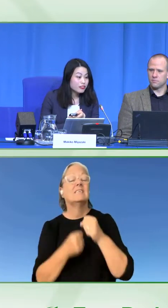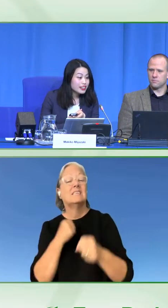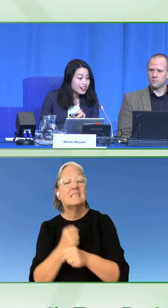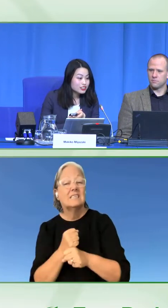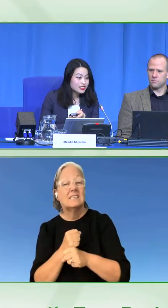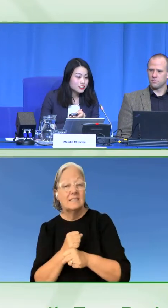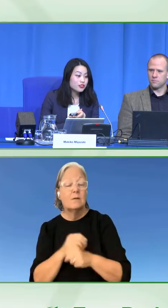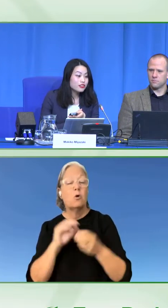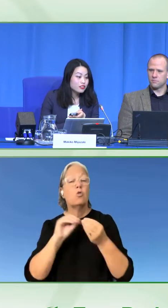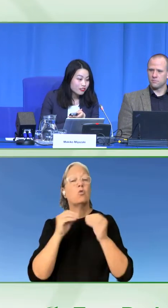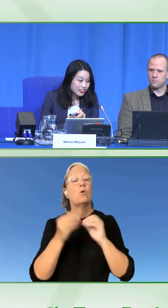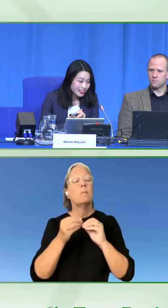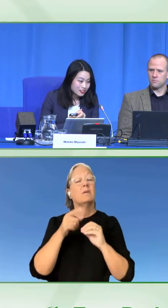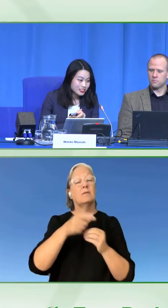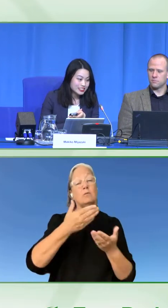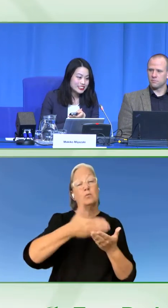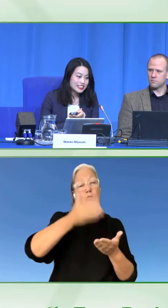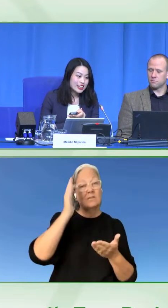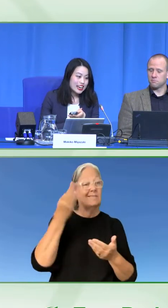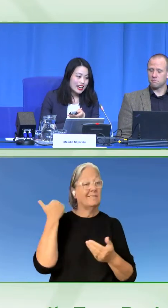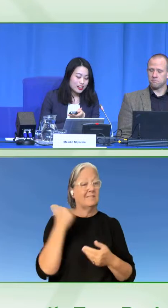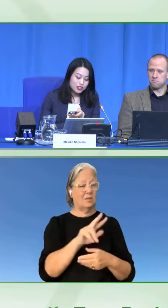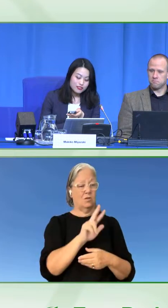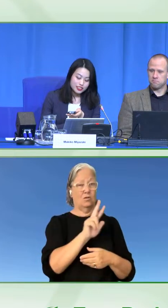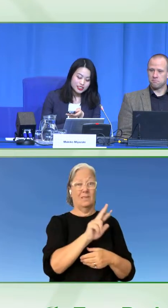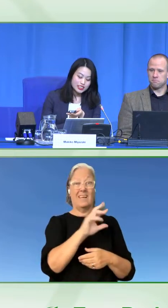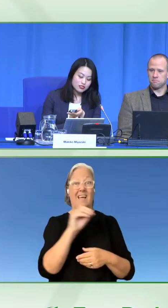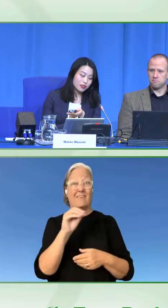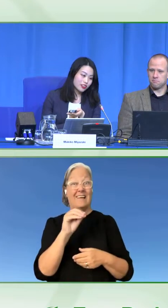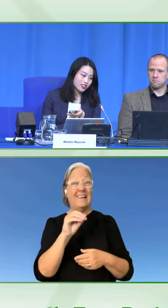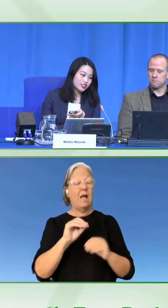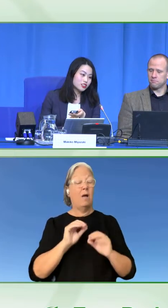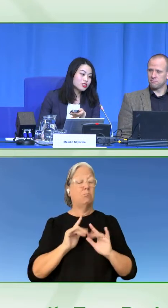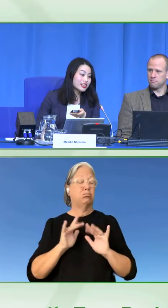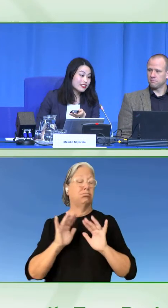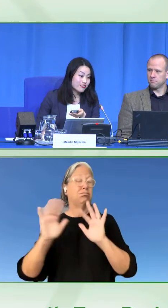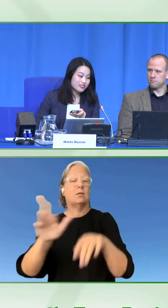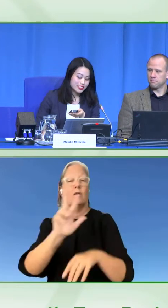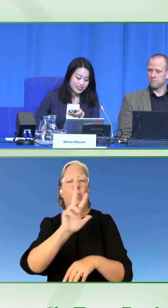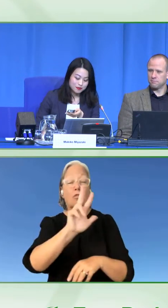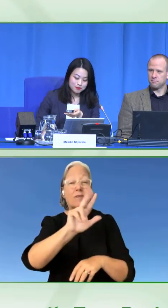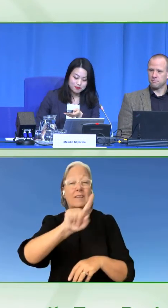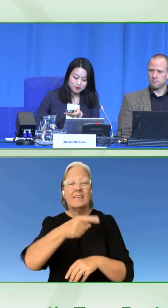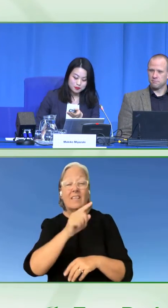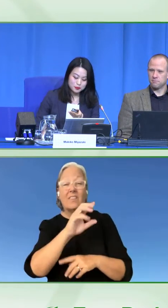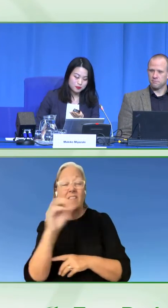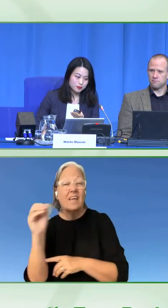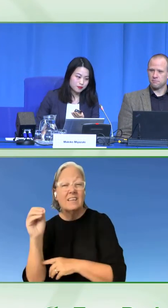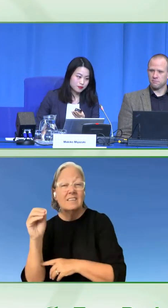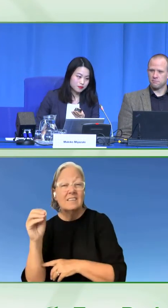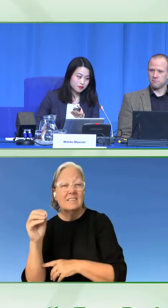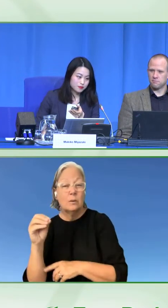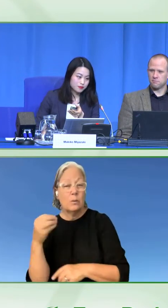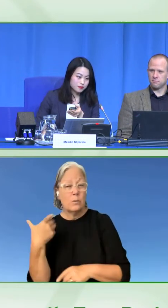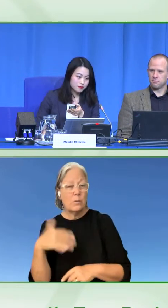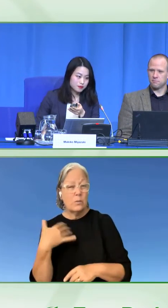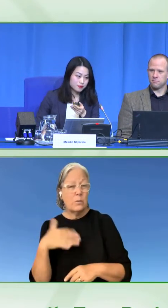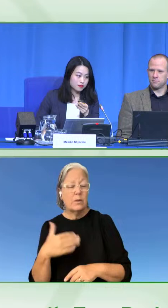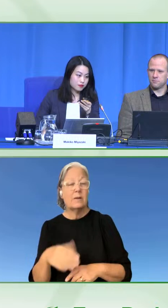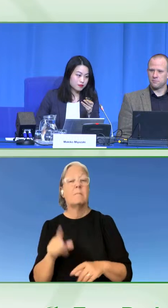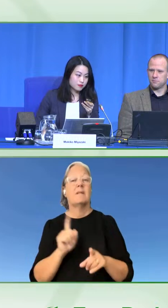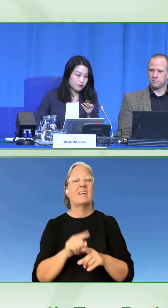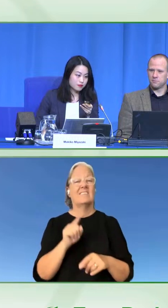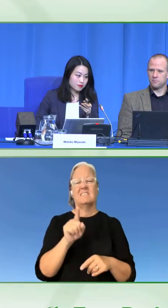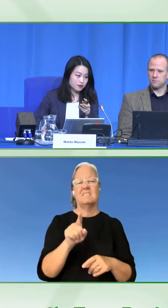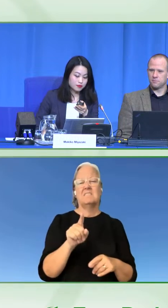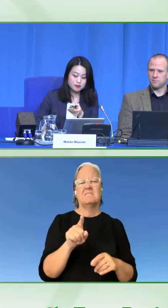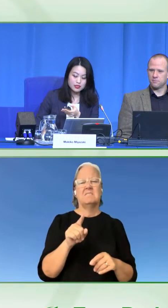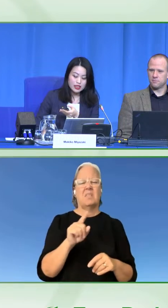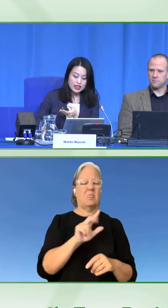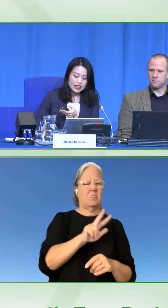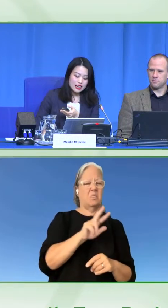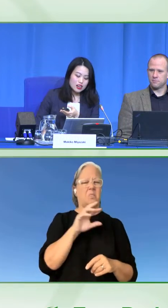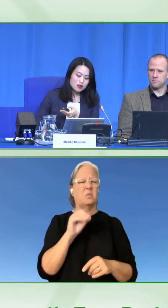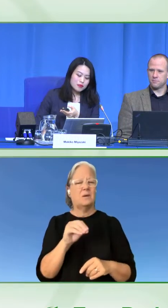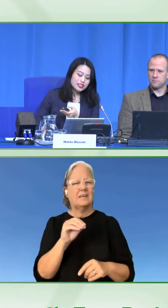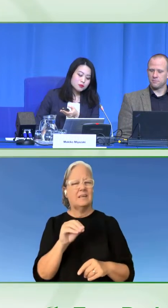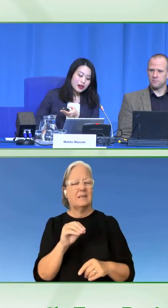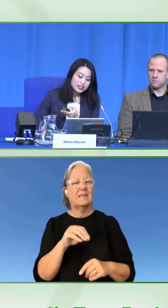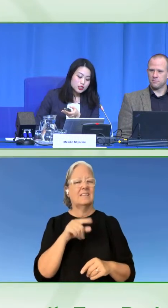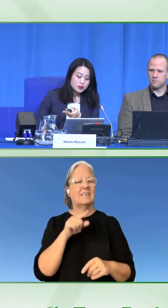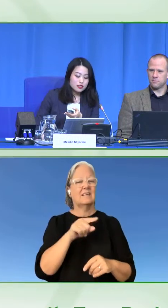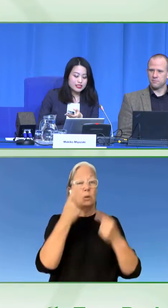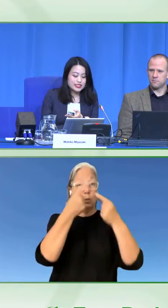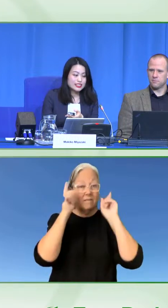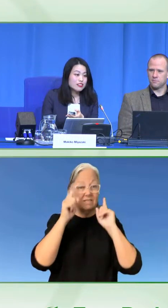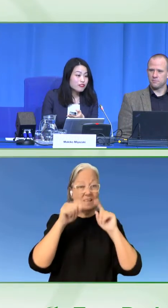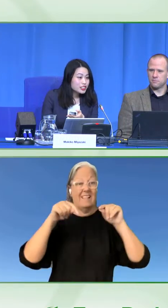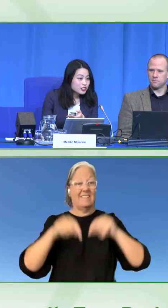The idea of Mobility for All originated in 2022 so that everyone regardless of disability